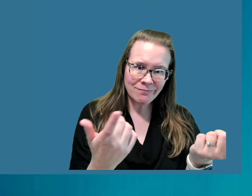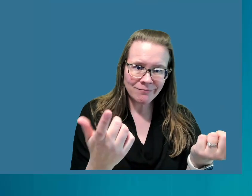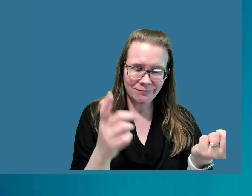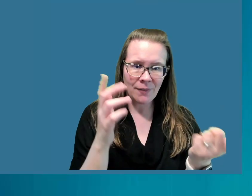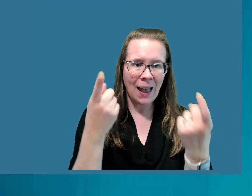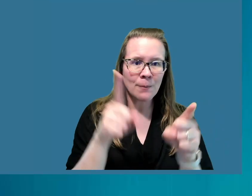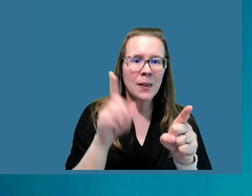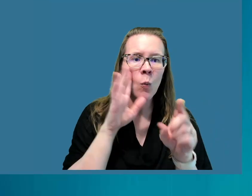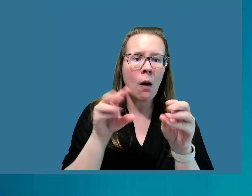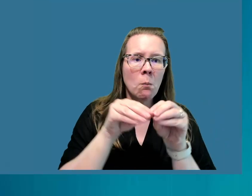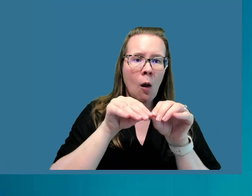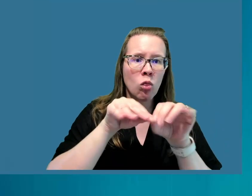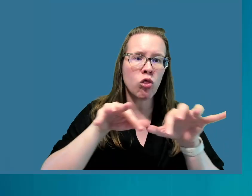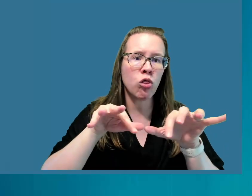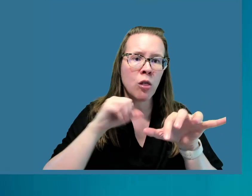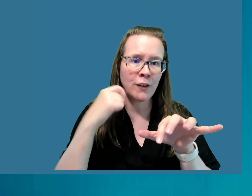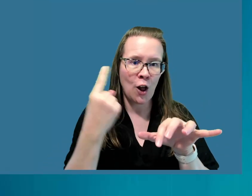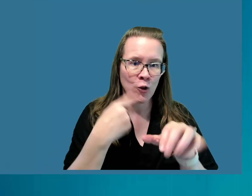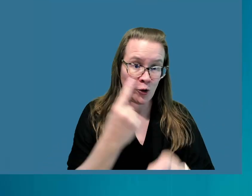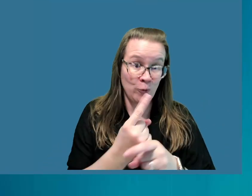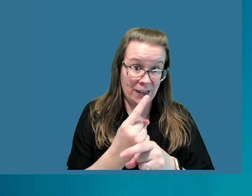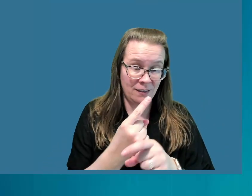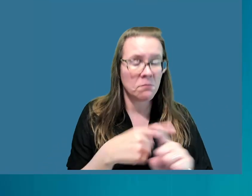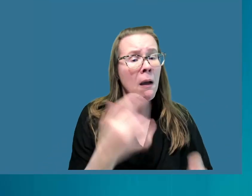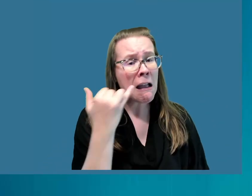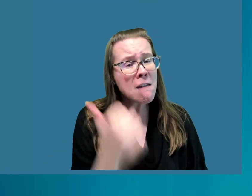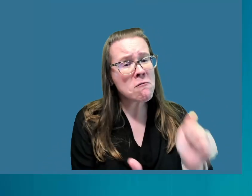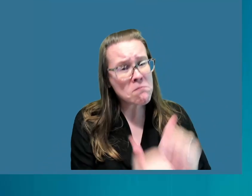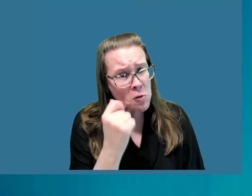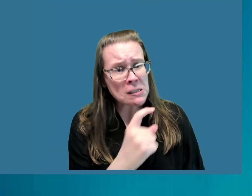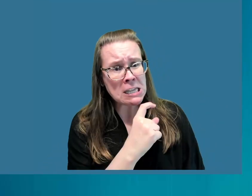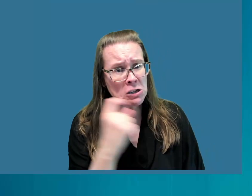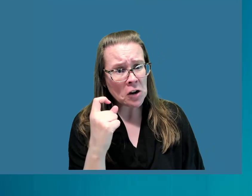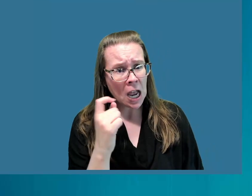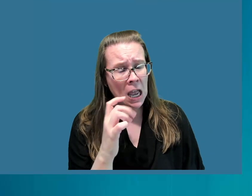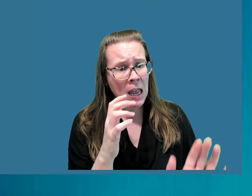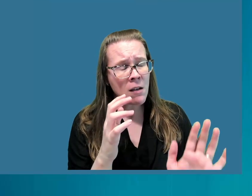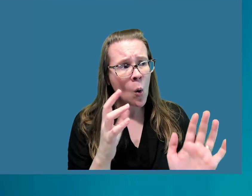then you know--you know that it's on its way to becoming more dry. So you're not looking